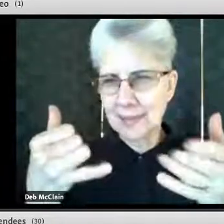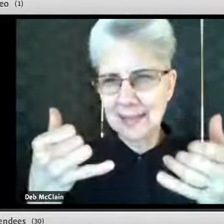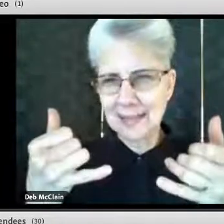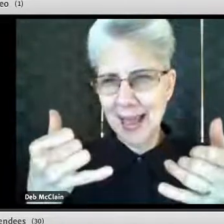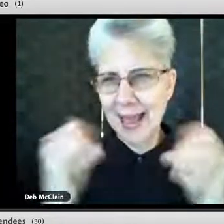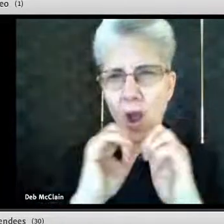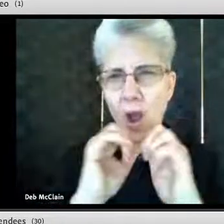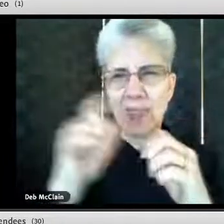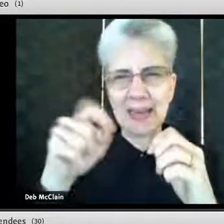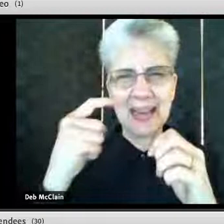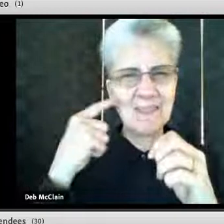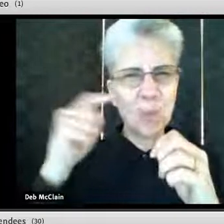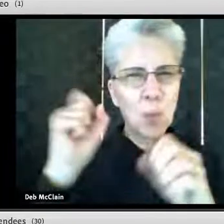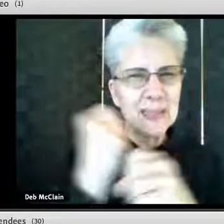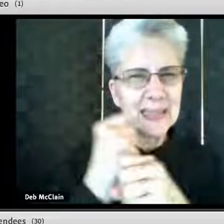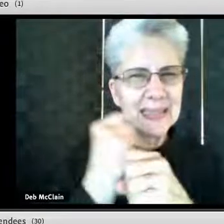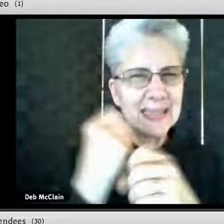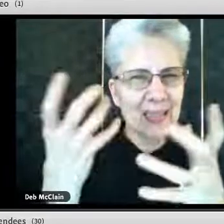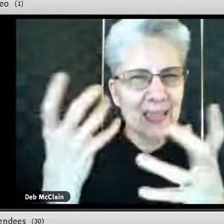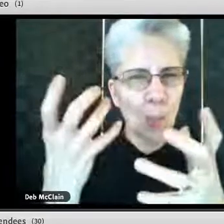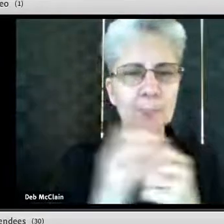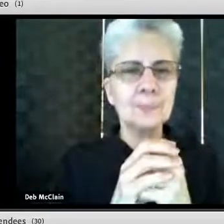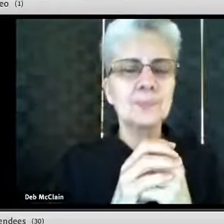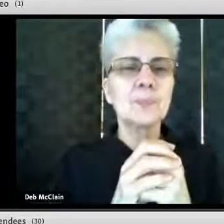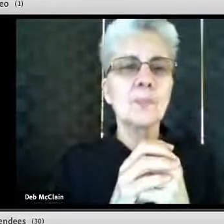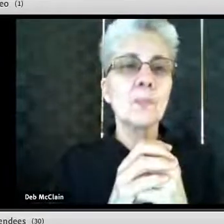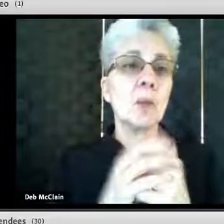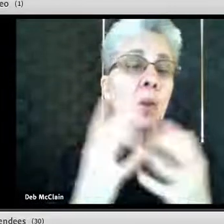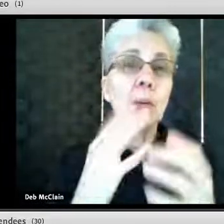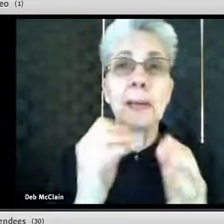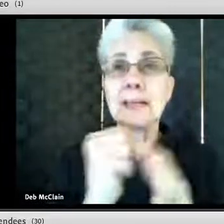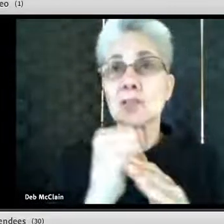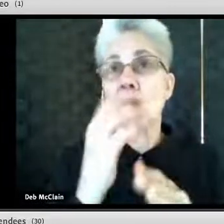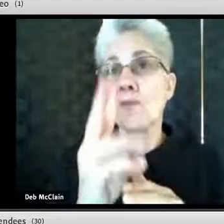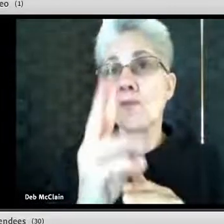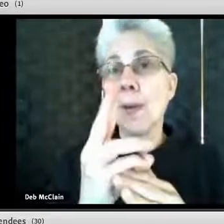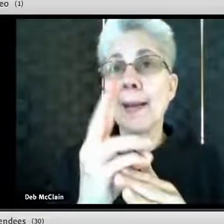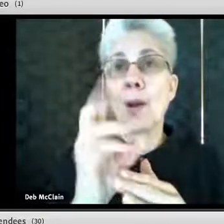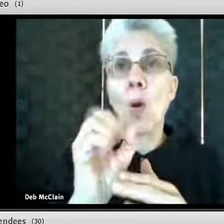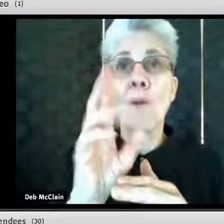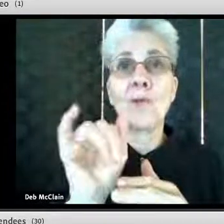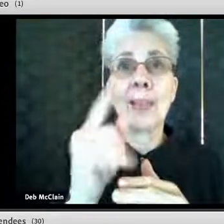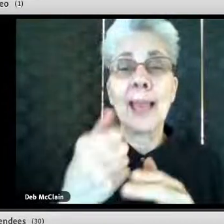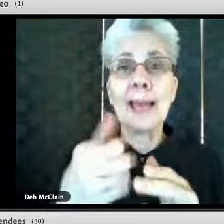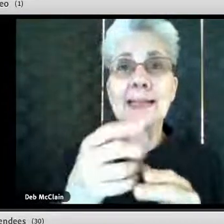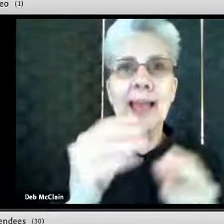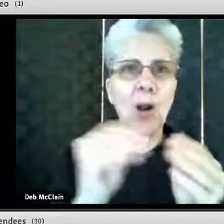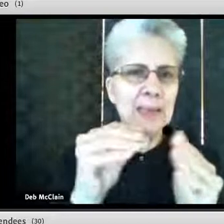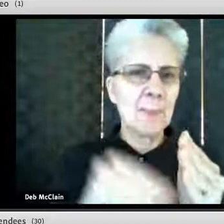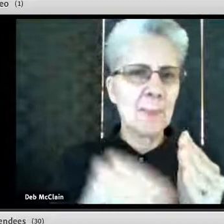on the native statistics you can get. You can get software overlays that cost money and get even more stuff,